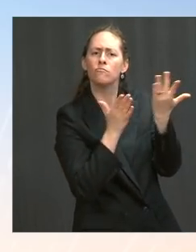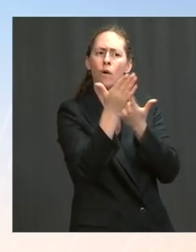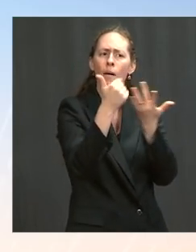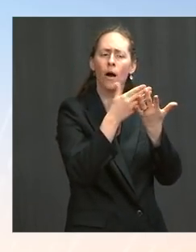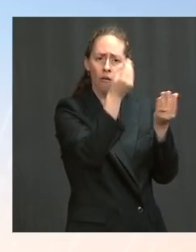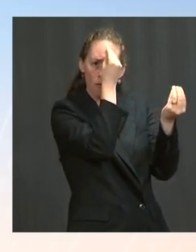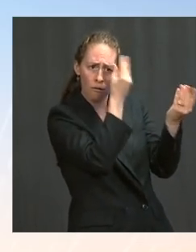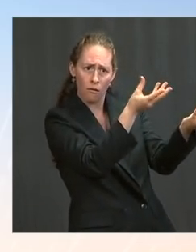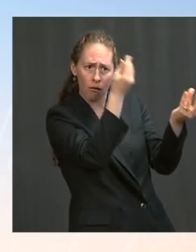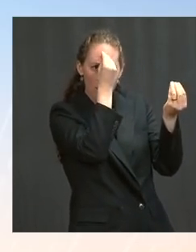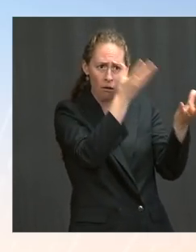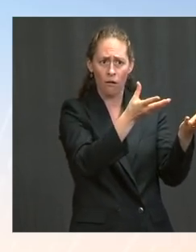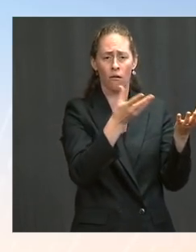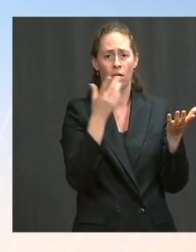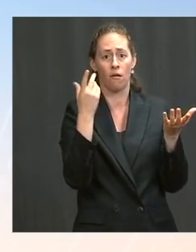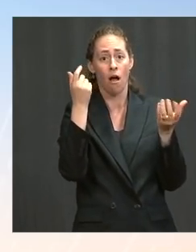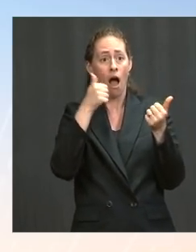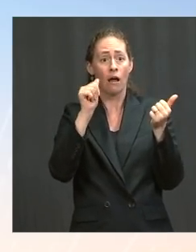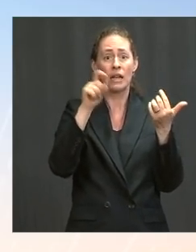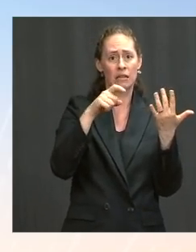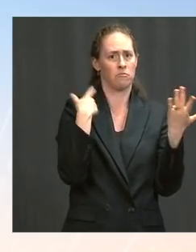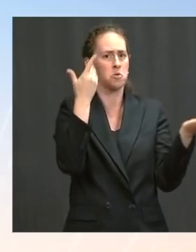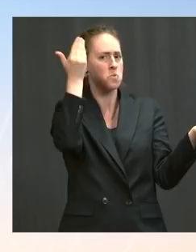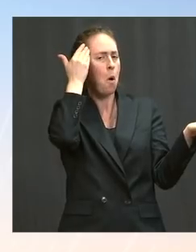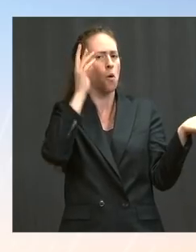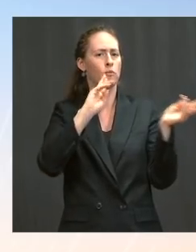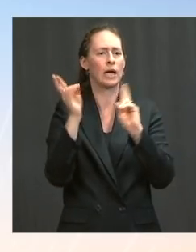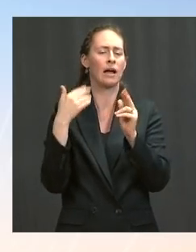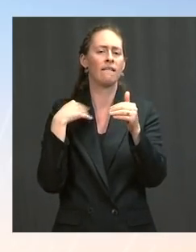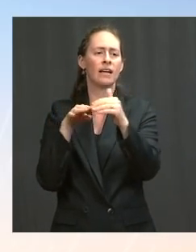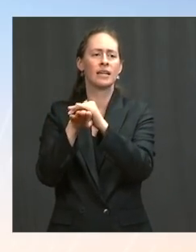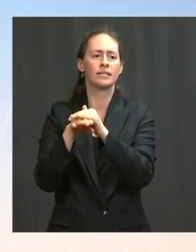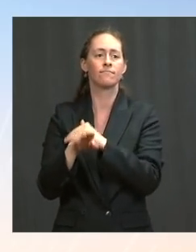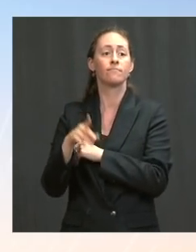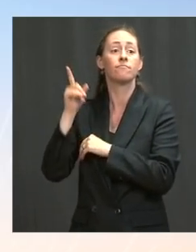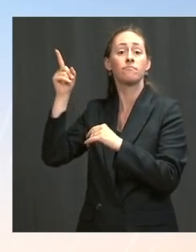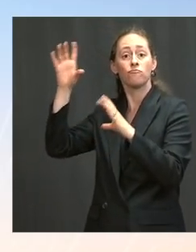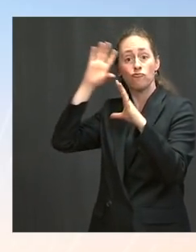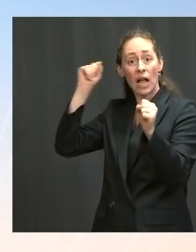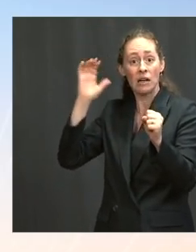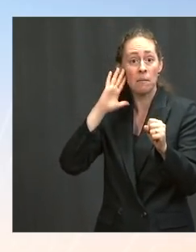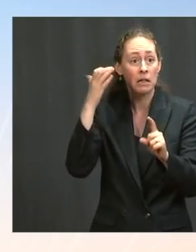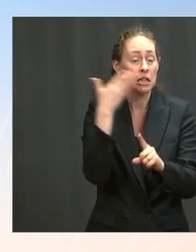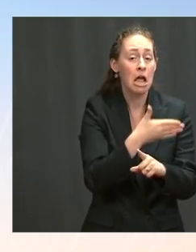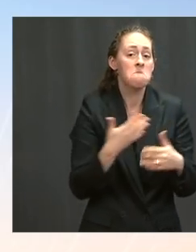In terms of a visit by the President, we always assess -- we always want to ensure